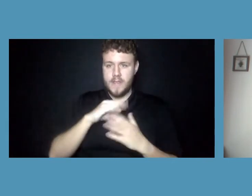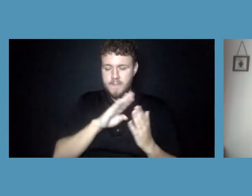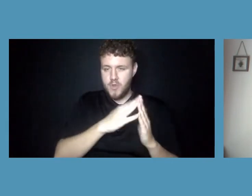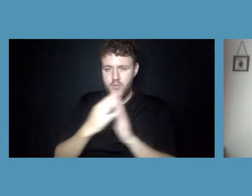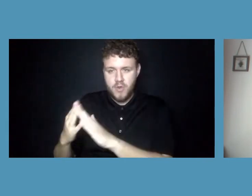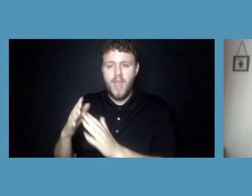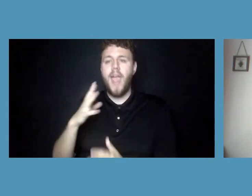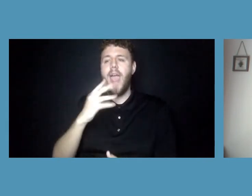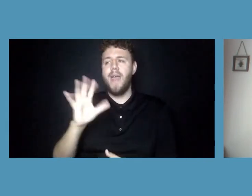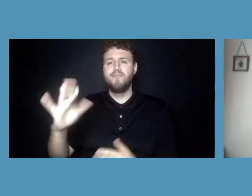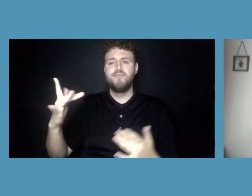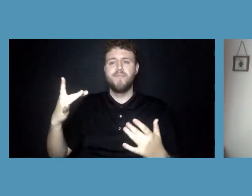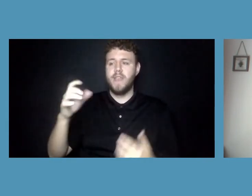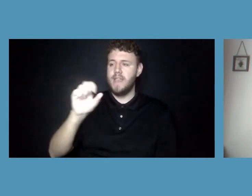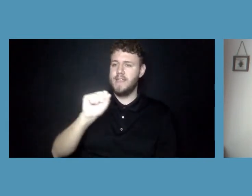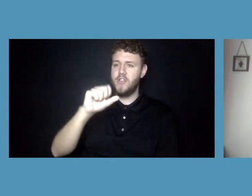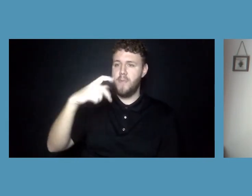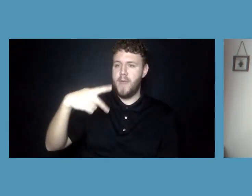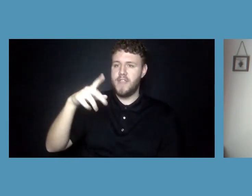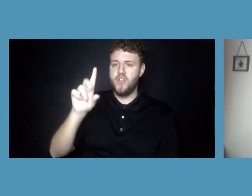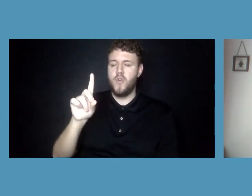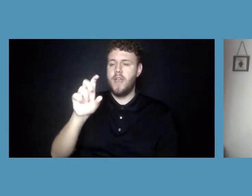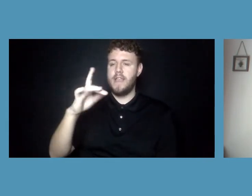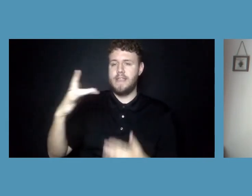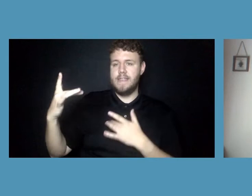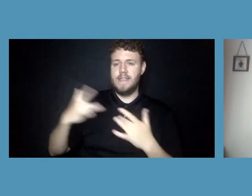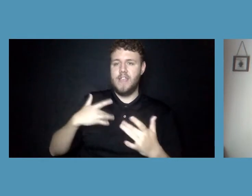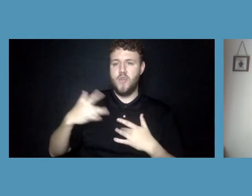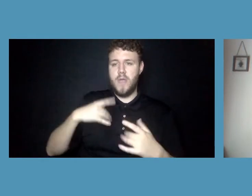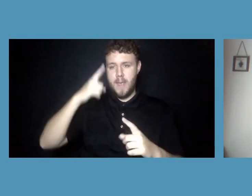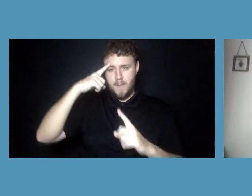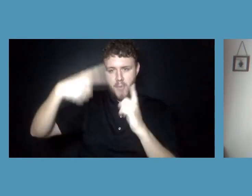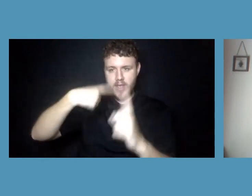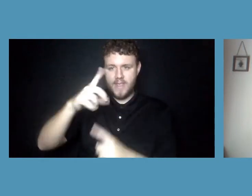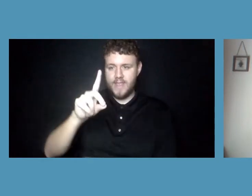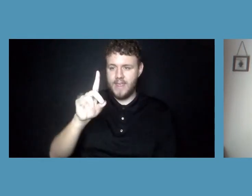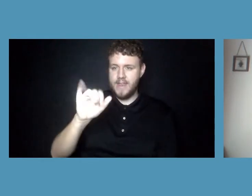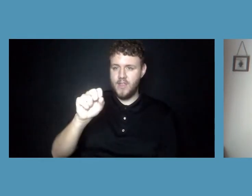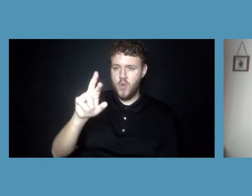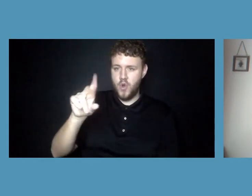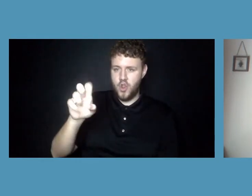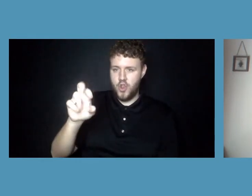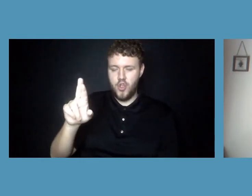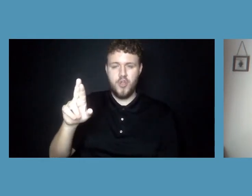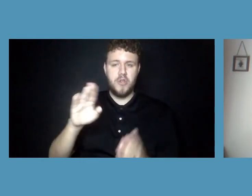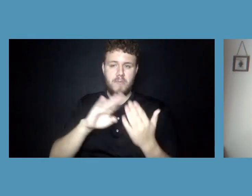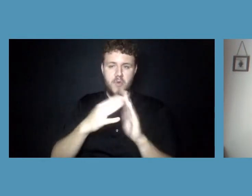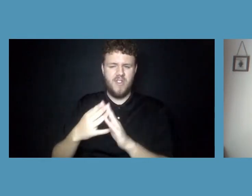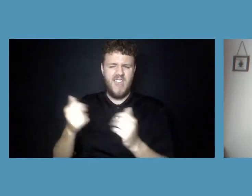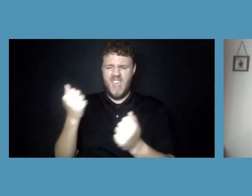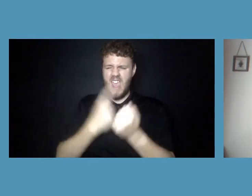sensory processing disorder community. And anybody was welcome. And so we had worked